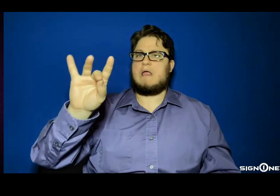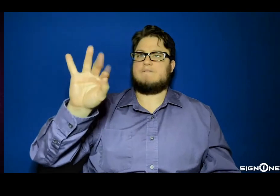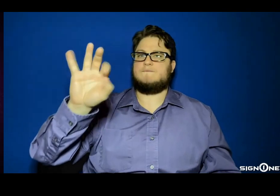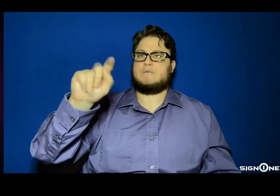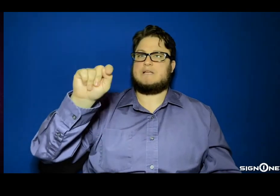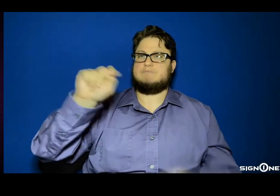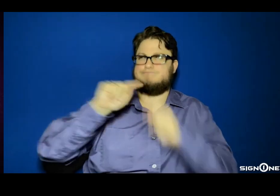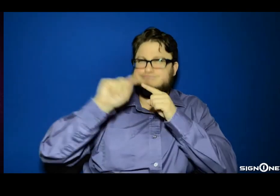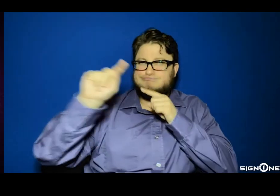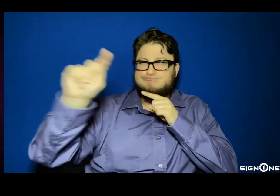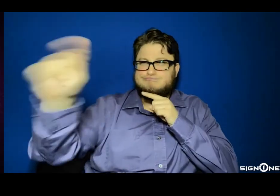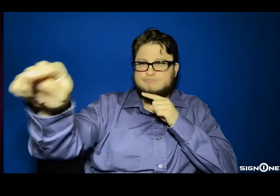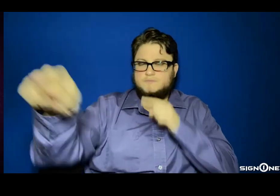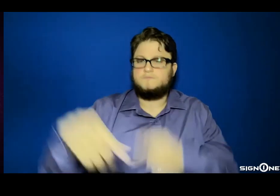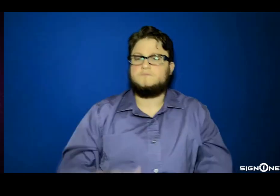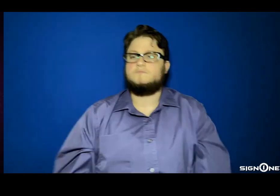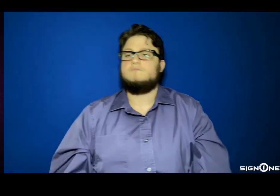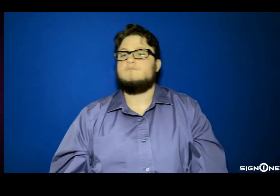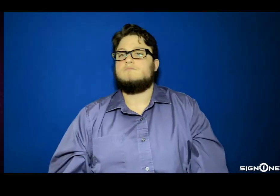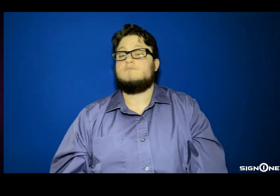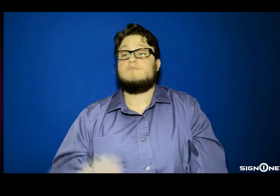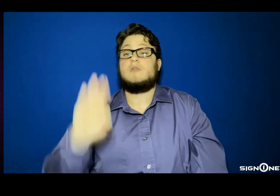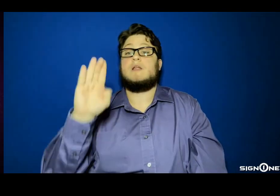travel more than 8 feet.